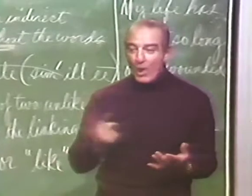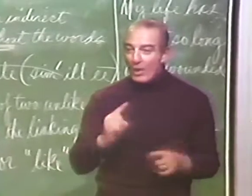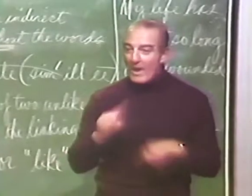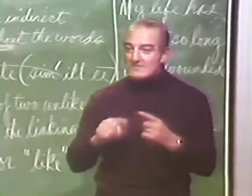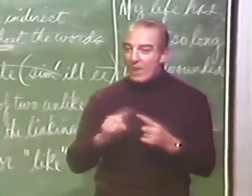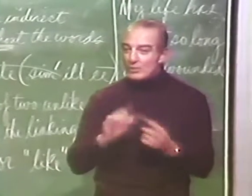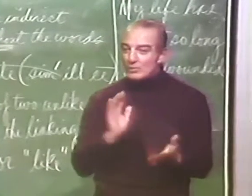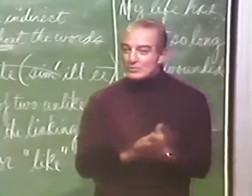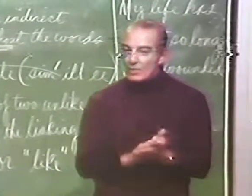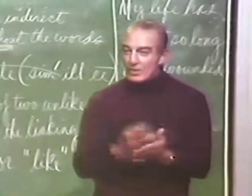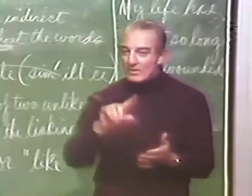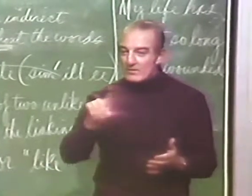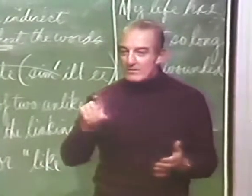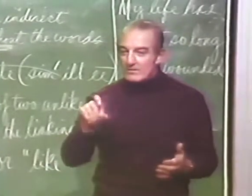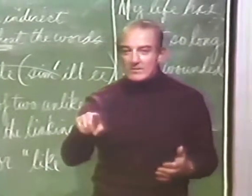SAME THING.